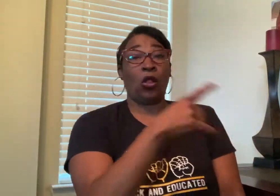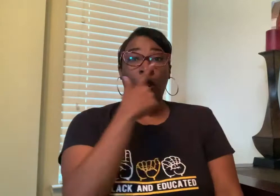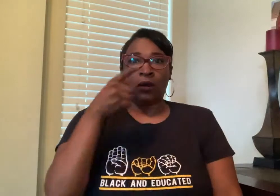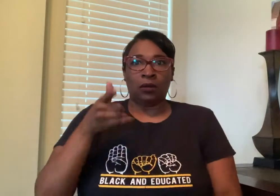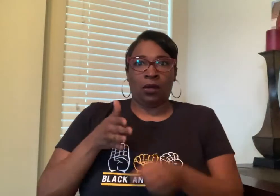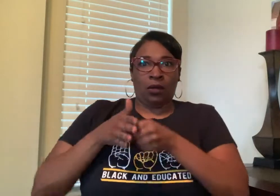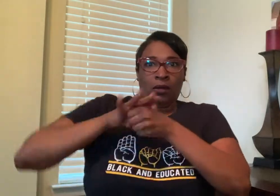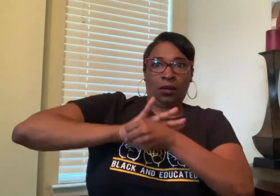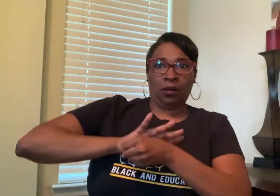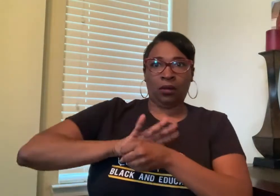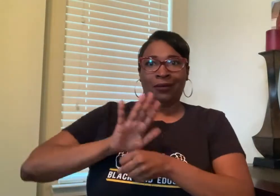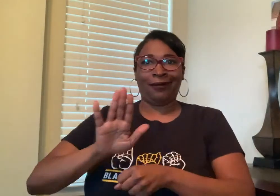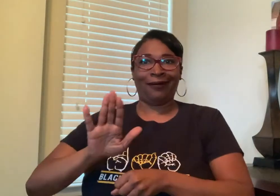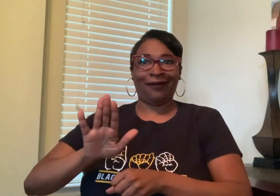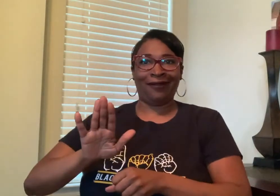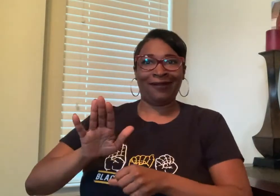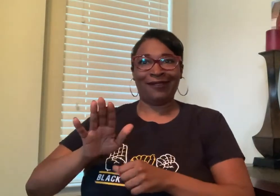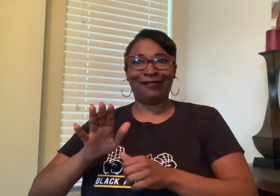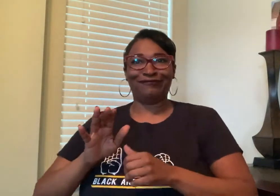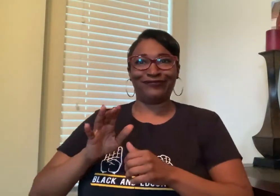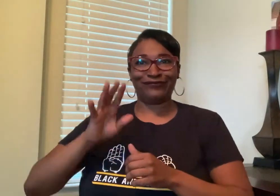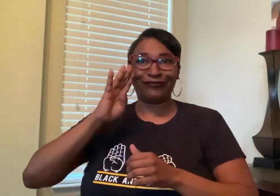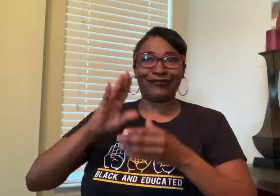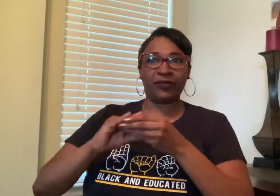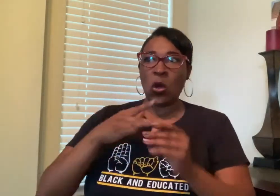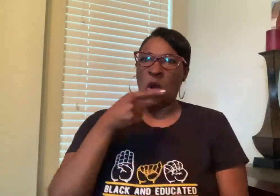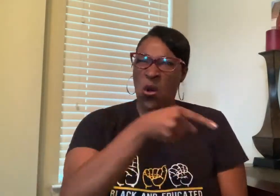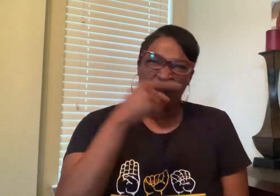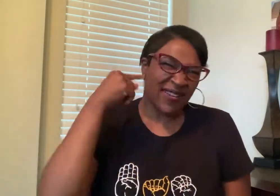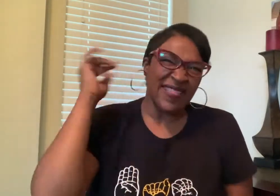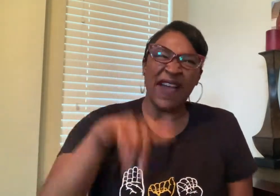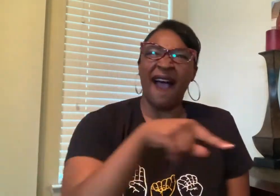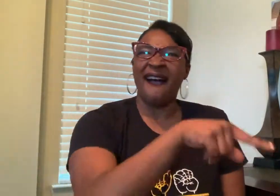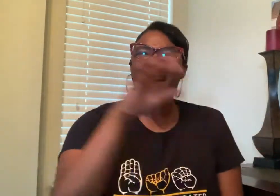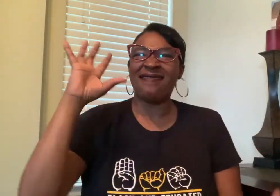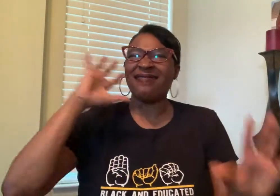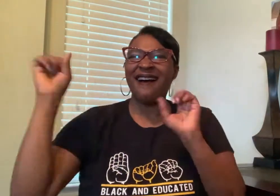But still, the police used it as an excuse for the call from the neighbors.